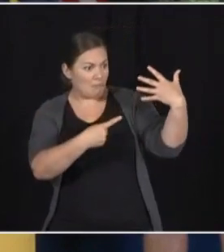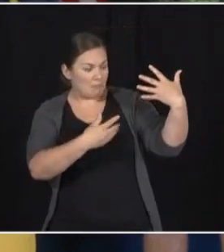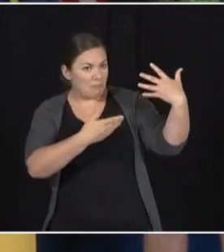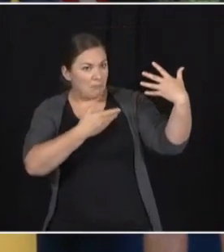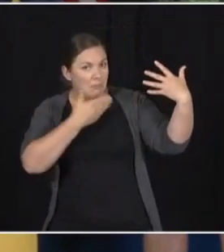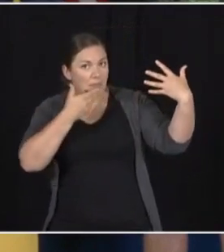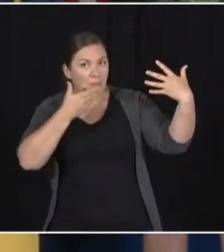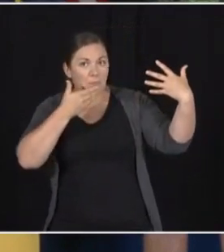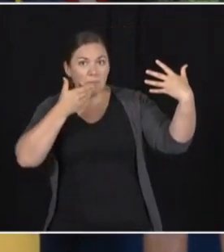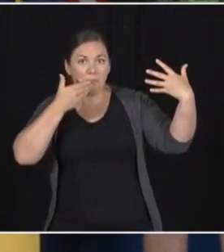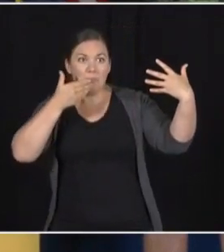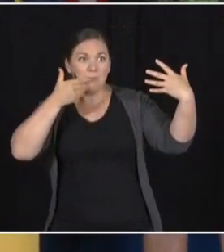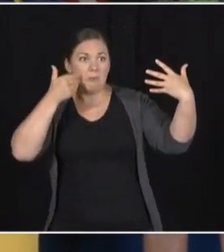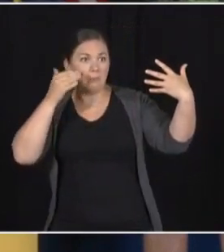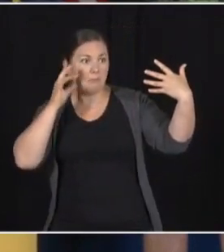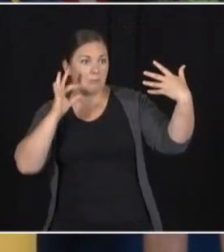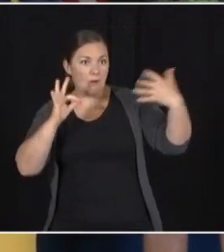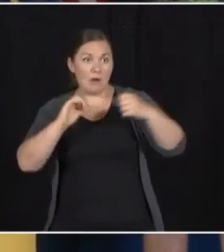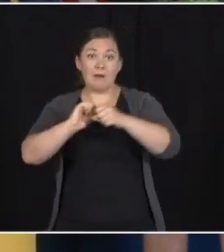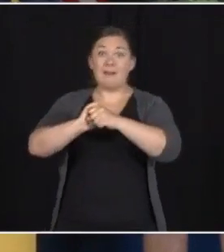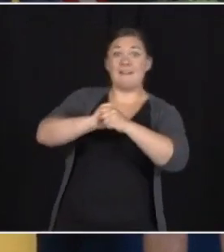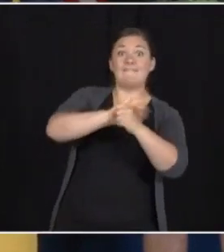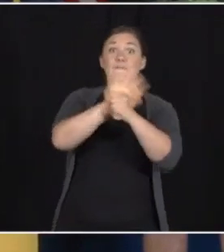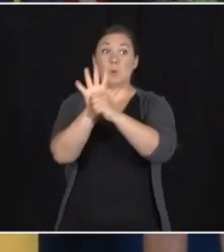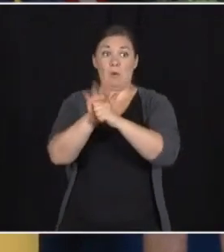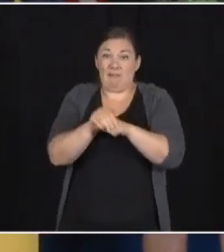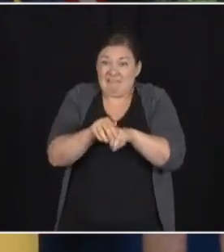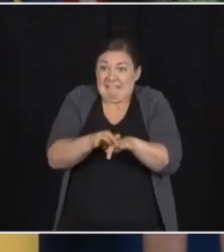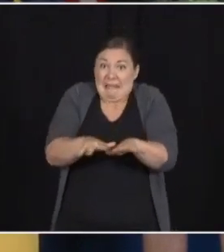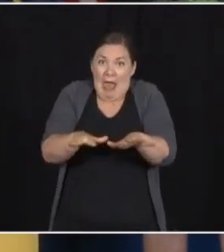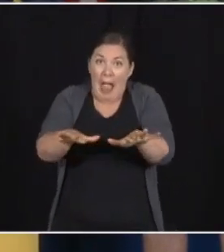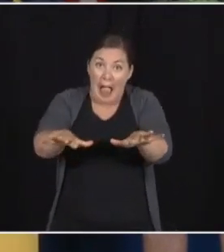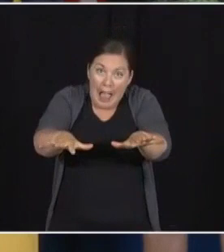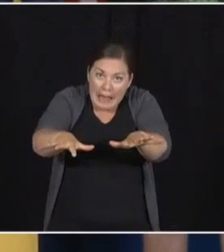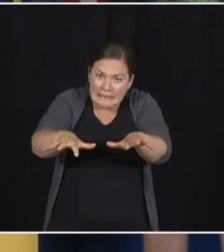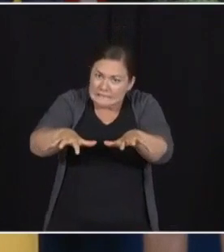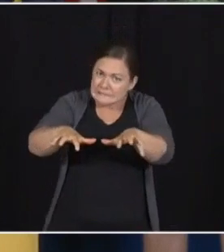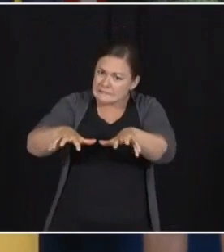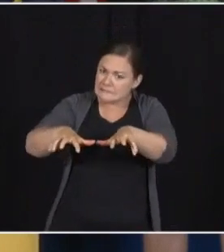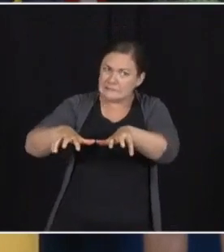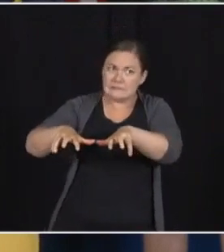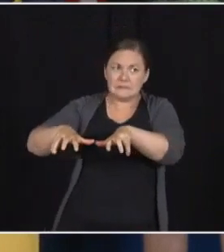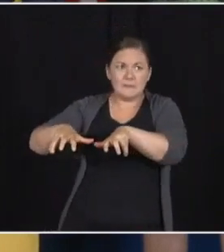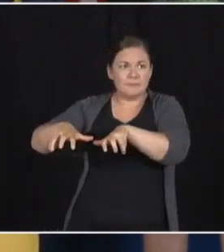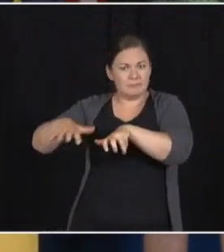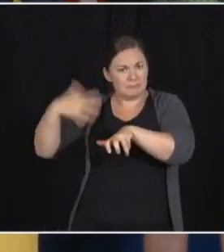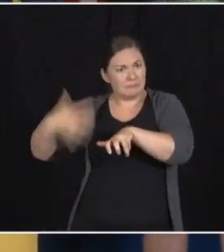Well, good afternoon. As the public health trends continue to improve and as we continue to get a handle